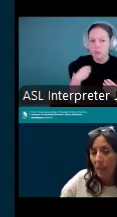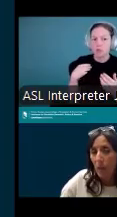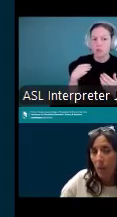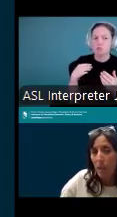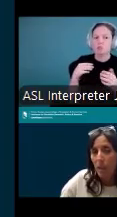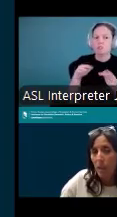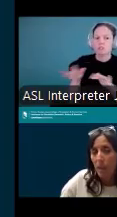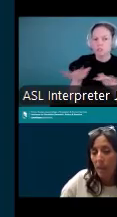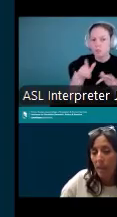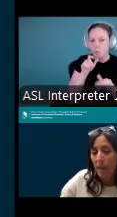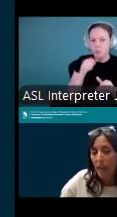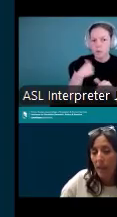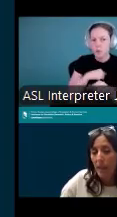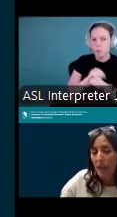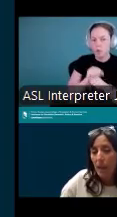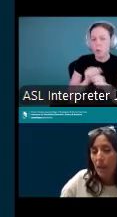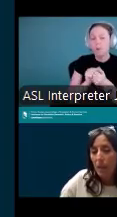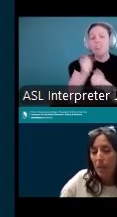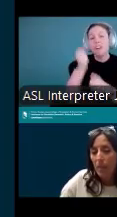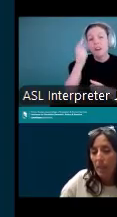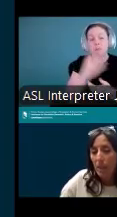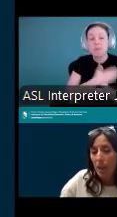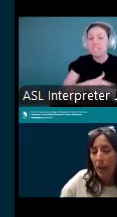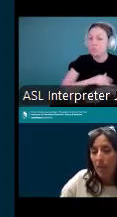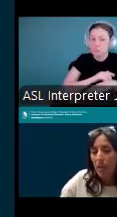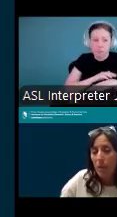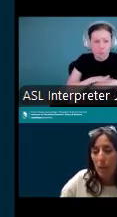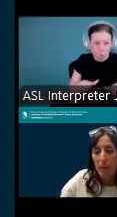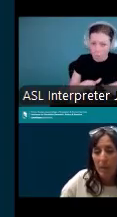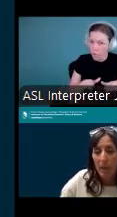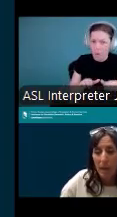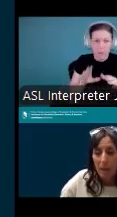questions about that, you can reach out to one of our hub